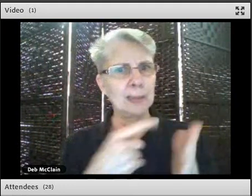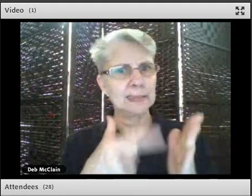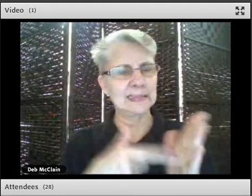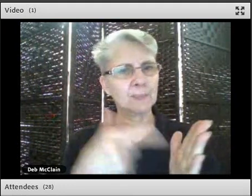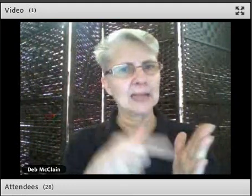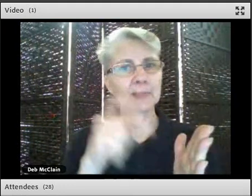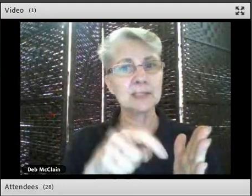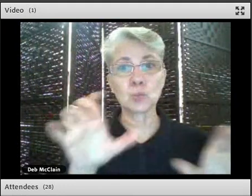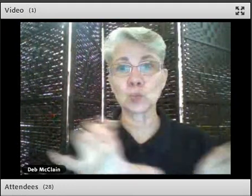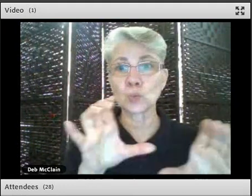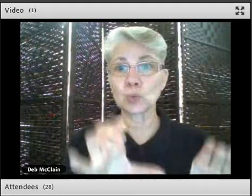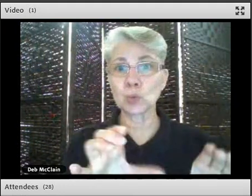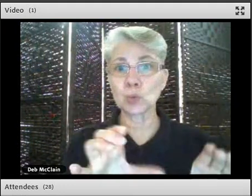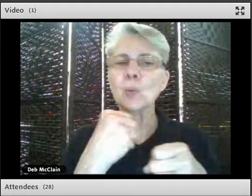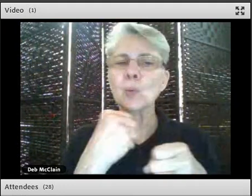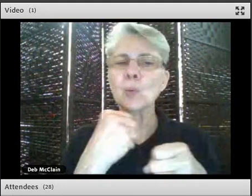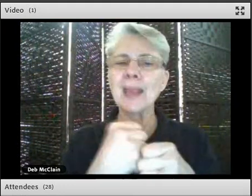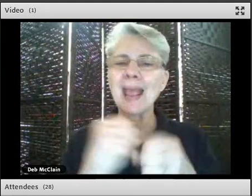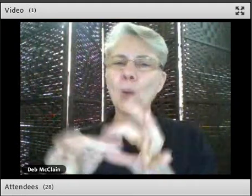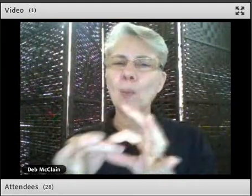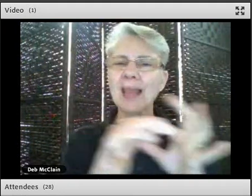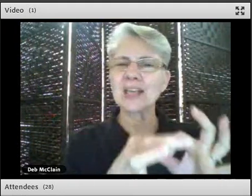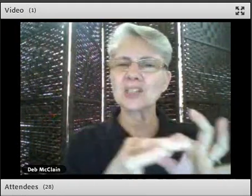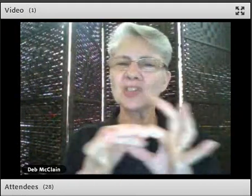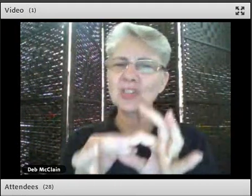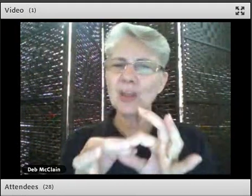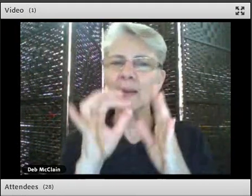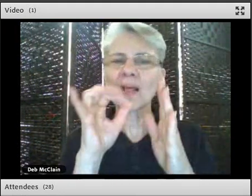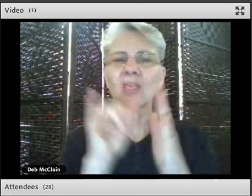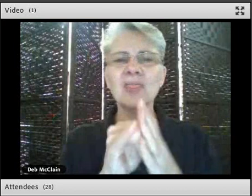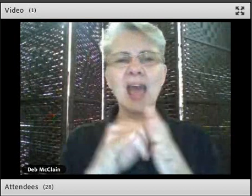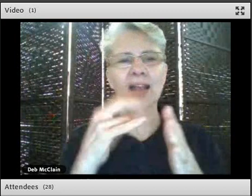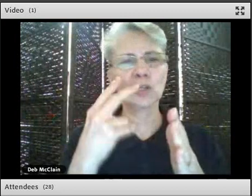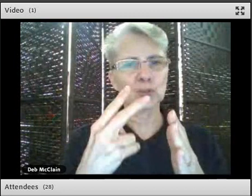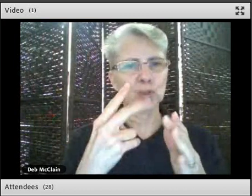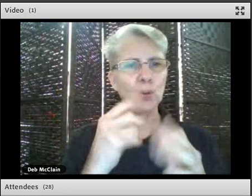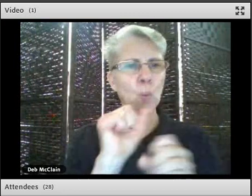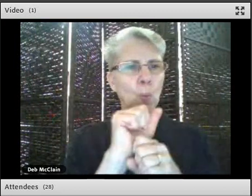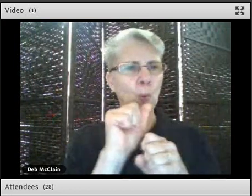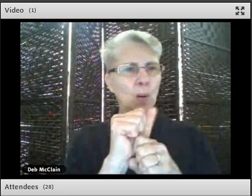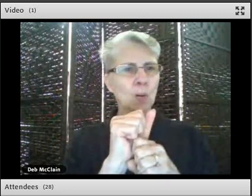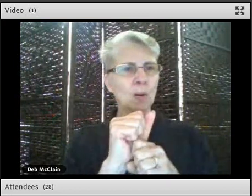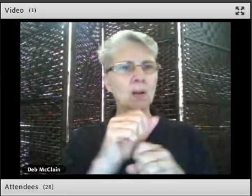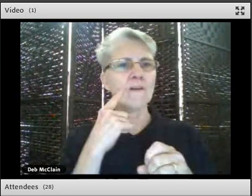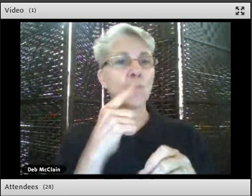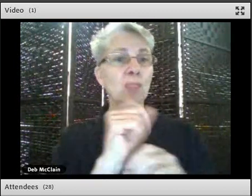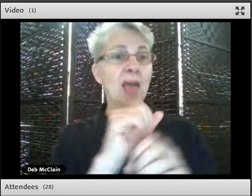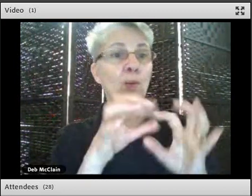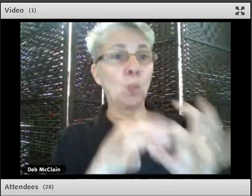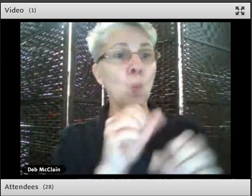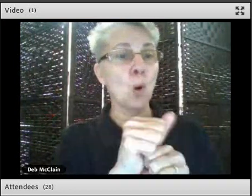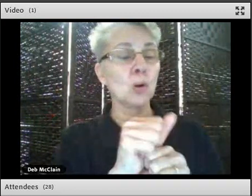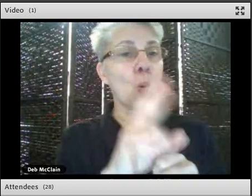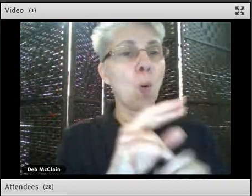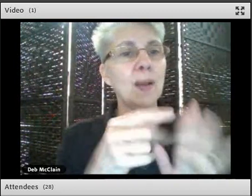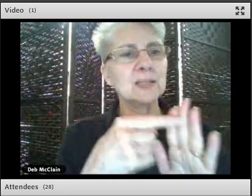And when we do that, we're going to use a 700, 710, 711, or 730 field